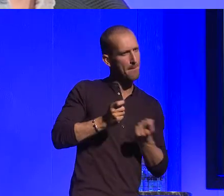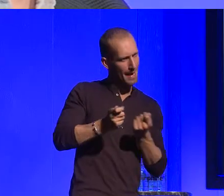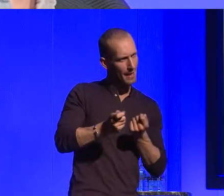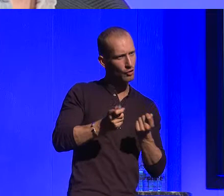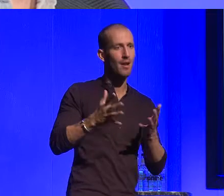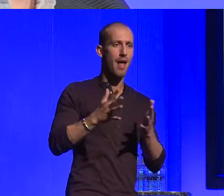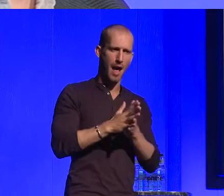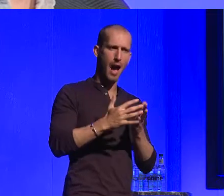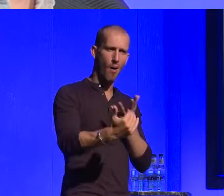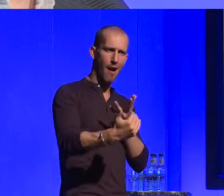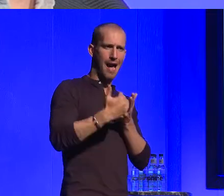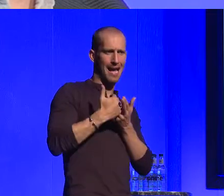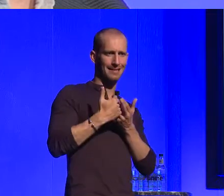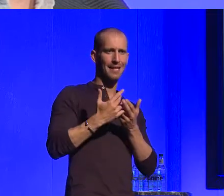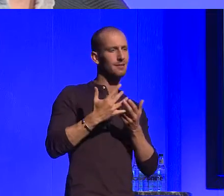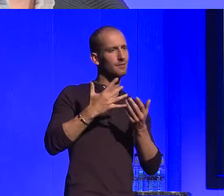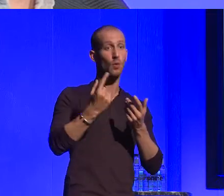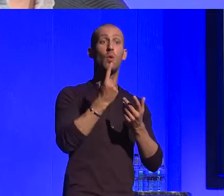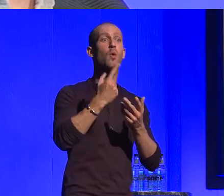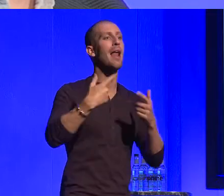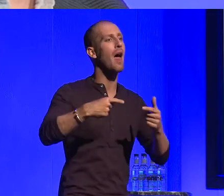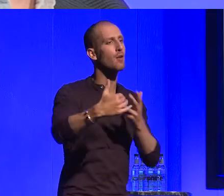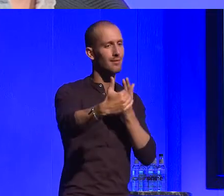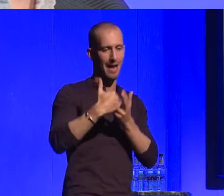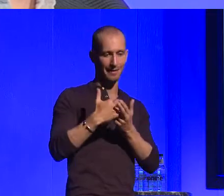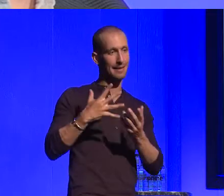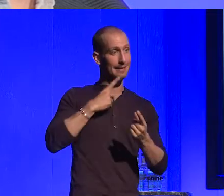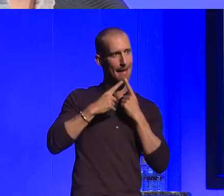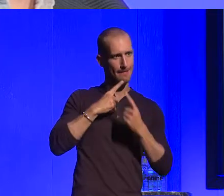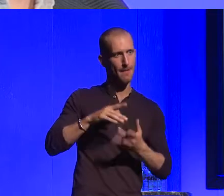but also about not being frightened about the capability and the potential for that.